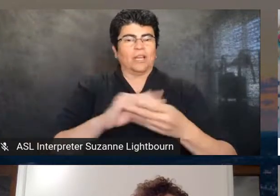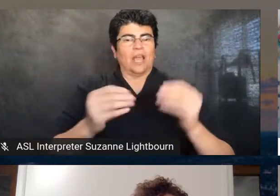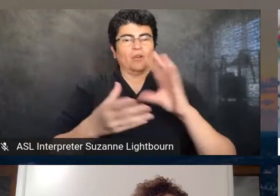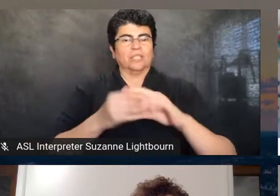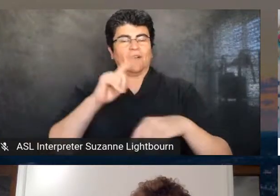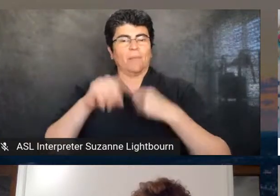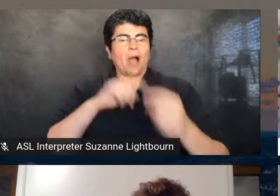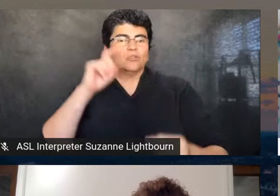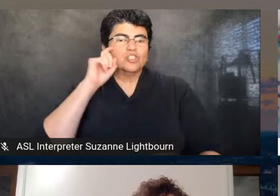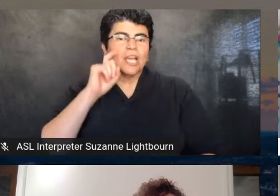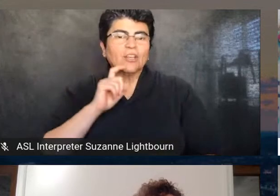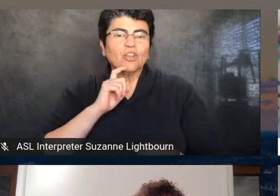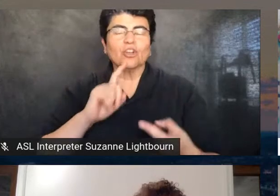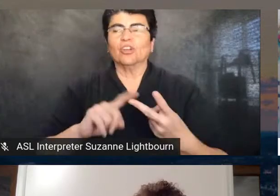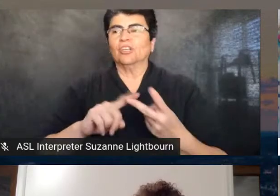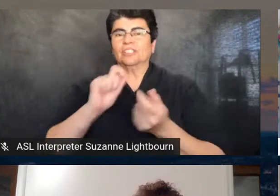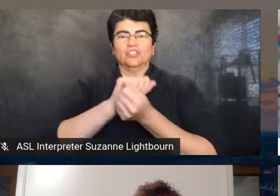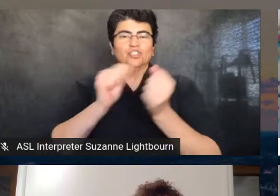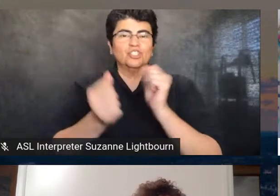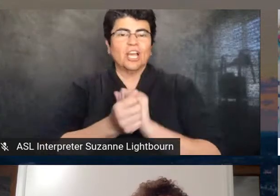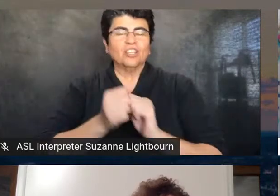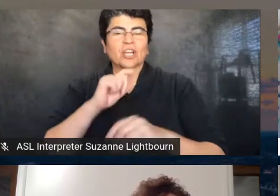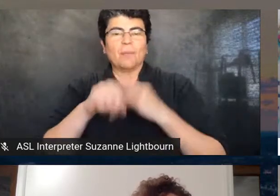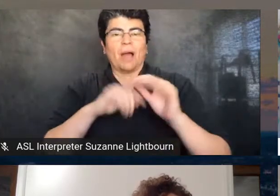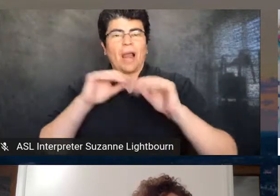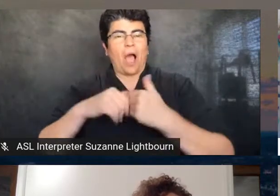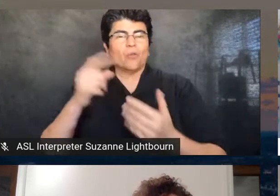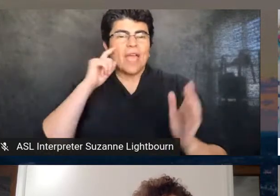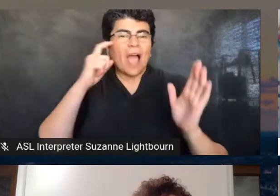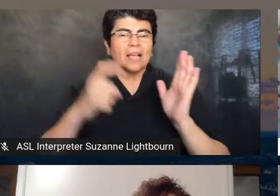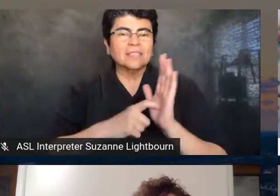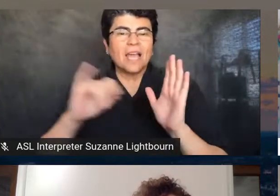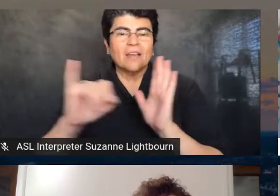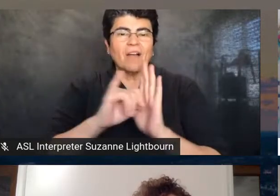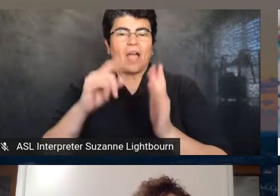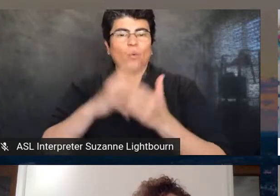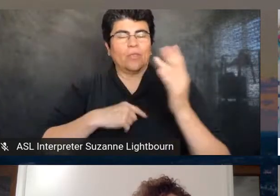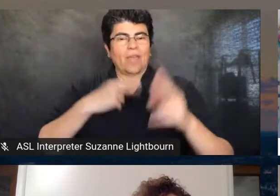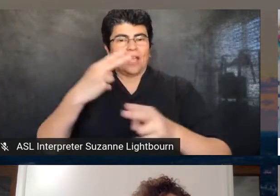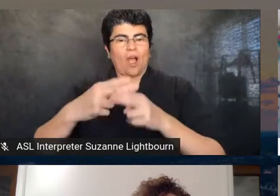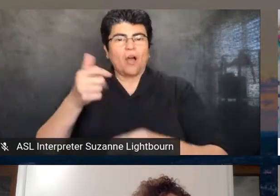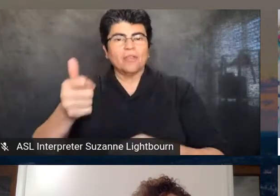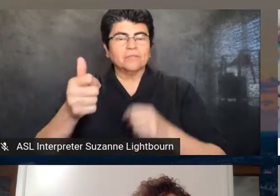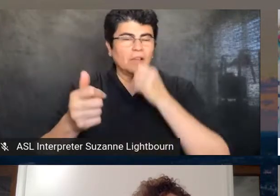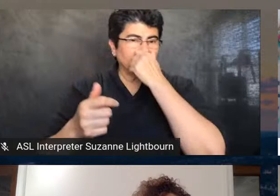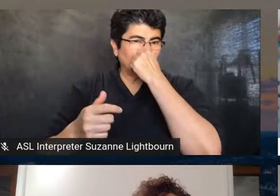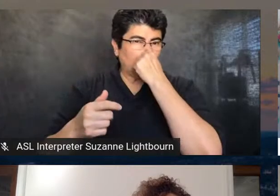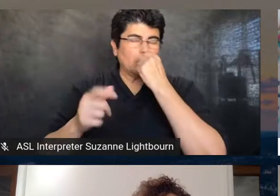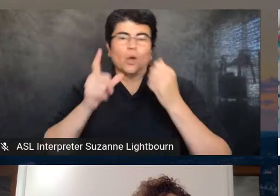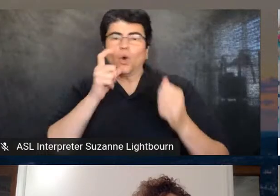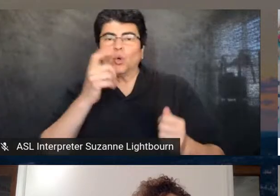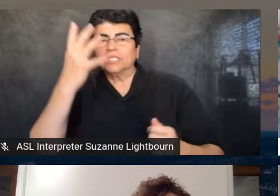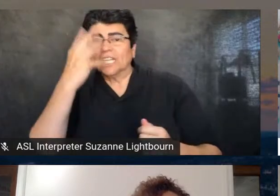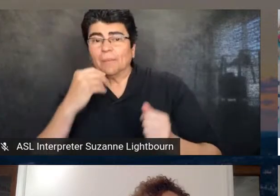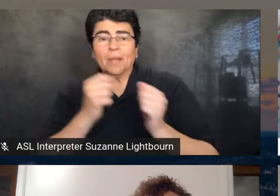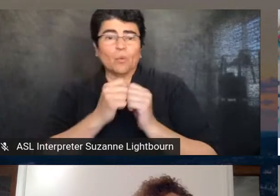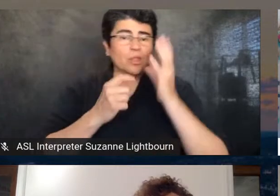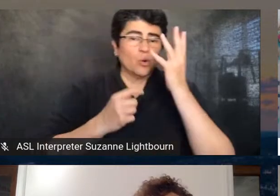shifting the narrative around how they identify and what they call themselves, and who's sleeping with who, who cares?